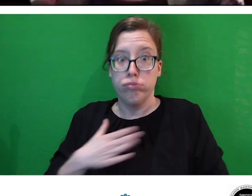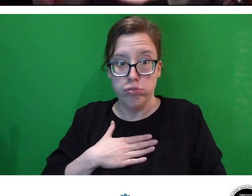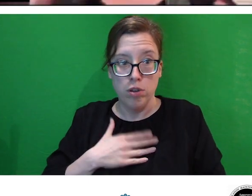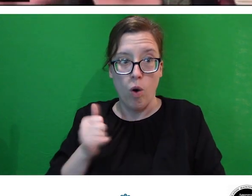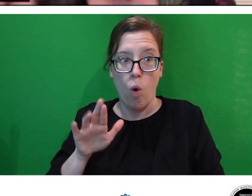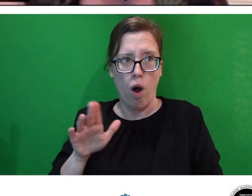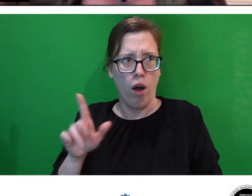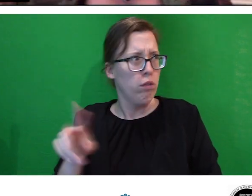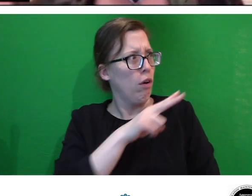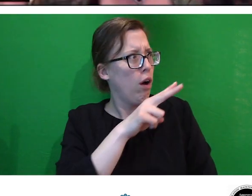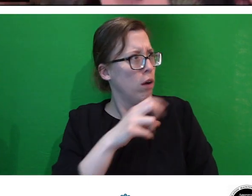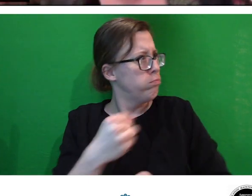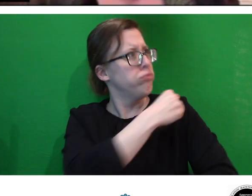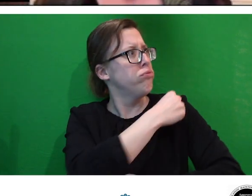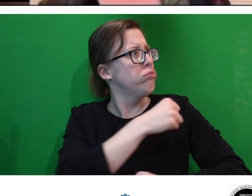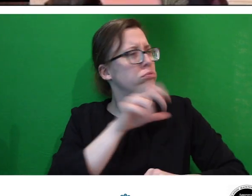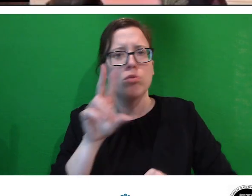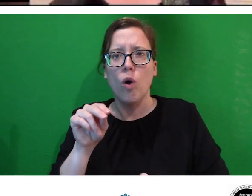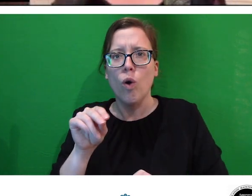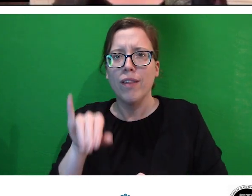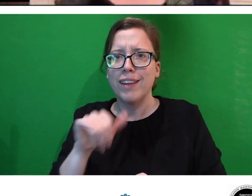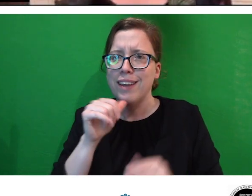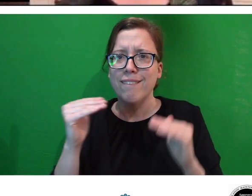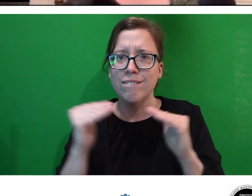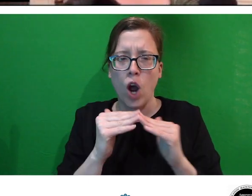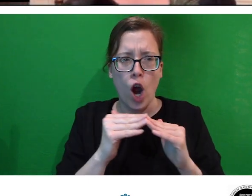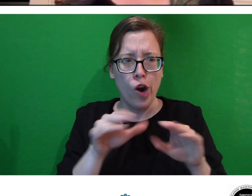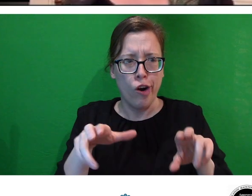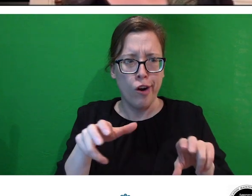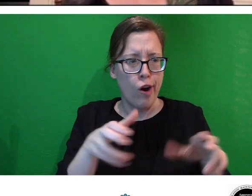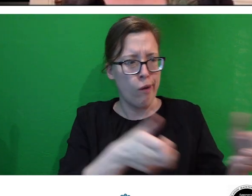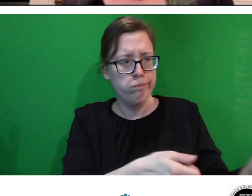Holy cow, don't do that! If somebody came and did that to me, I'd probably